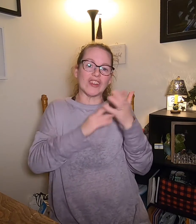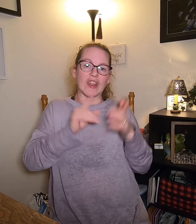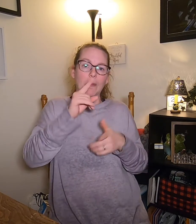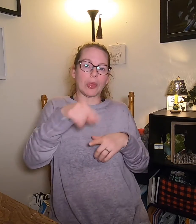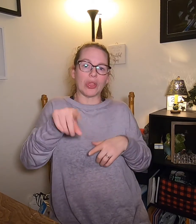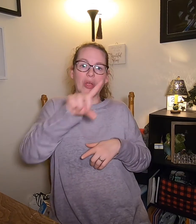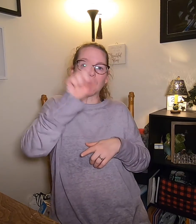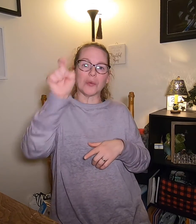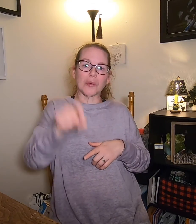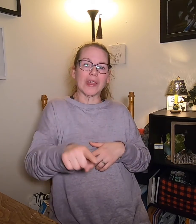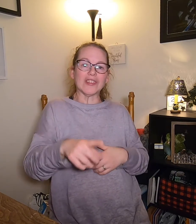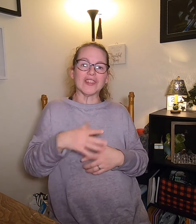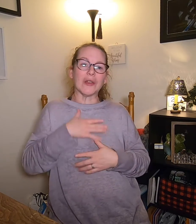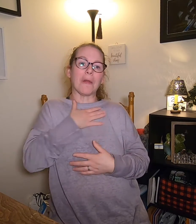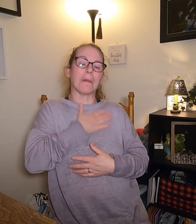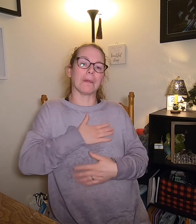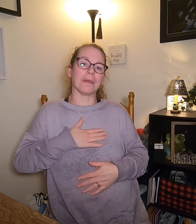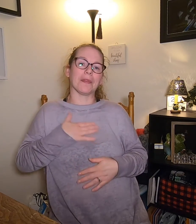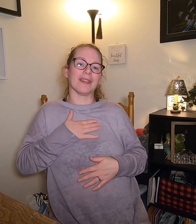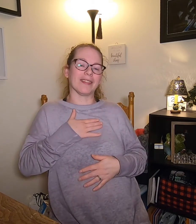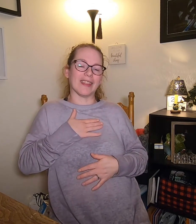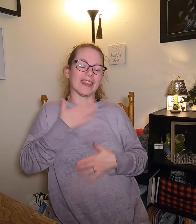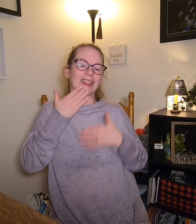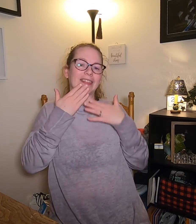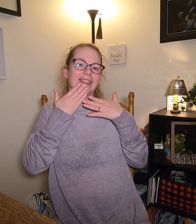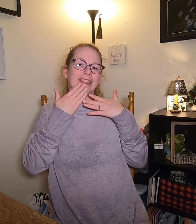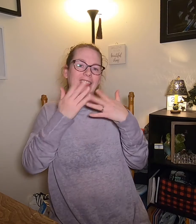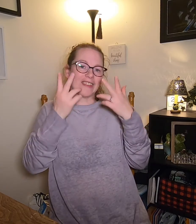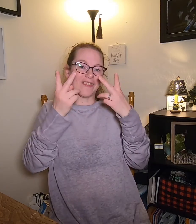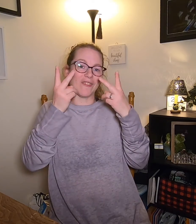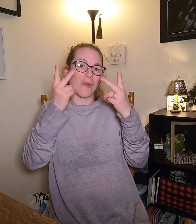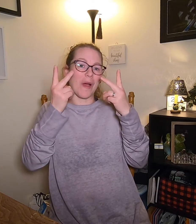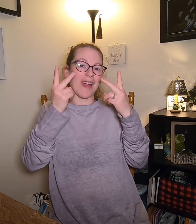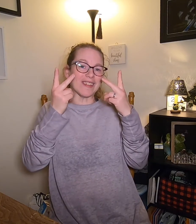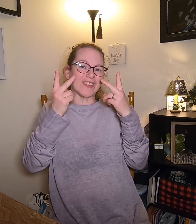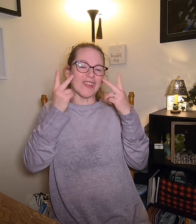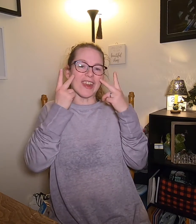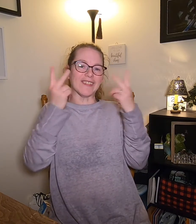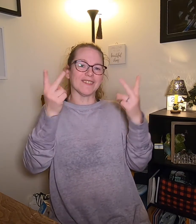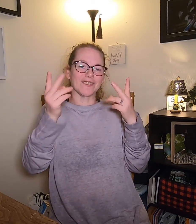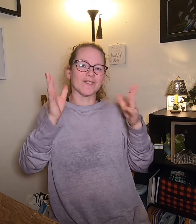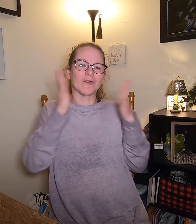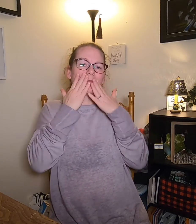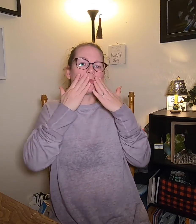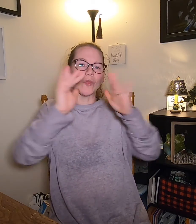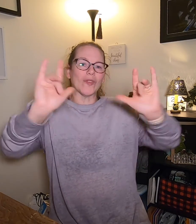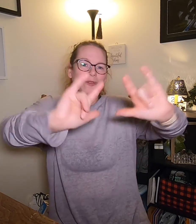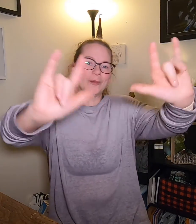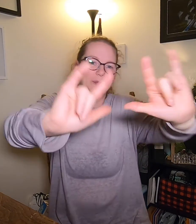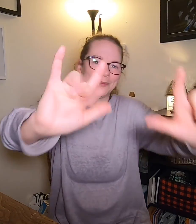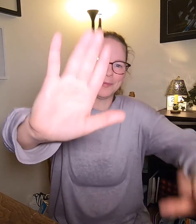some of those questions Thank you for watching! See ya! Bye! Loce y'all!